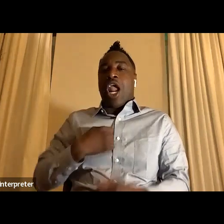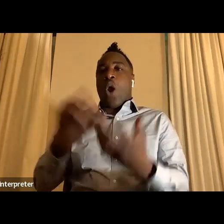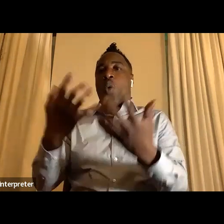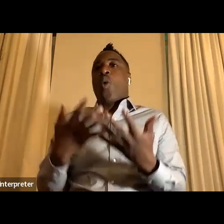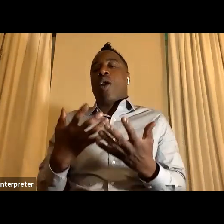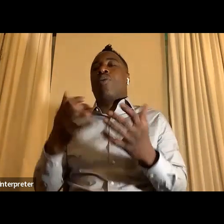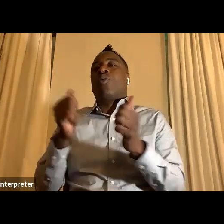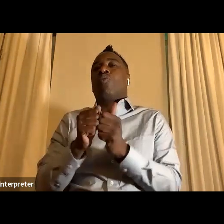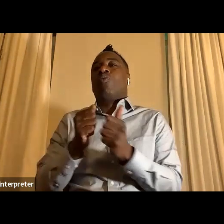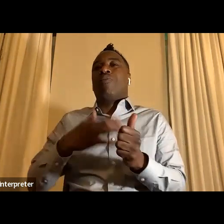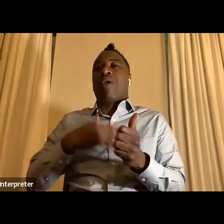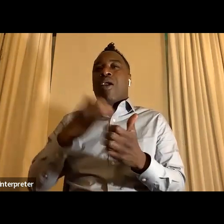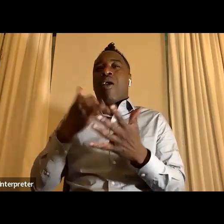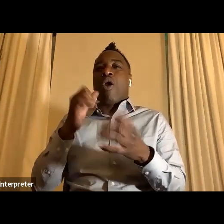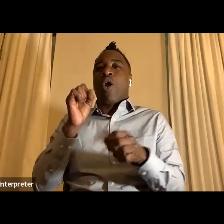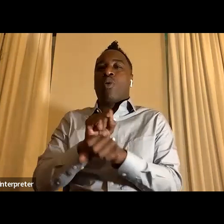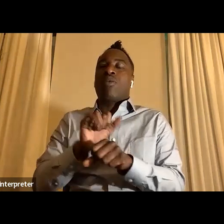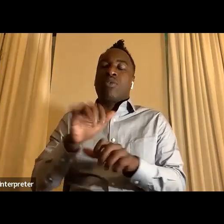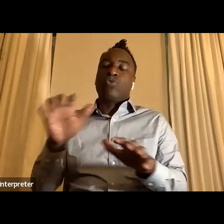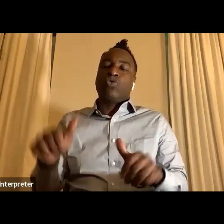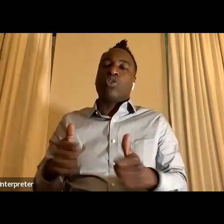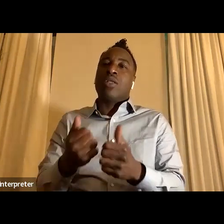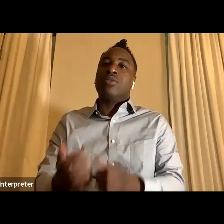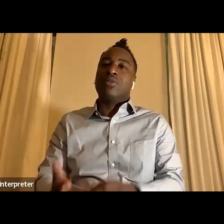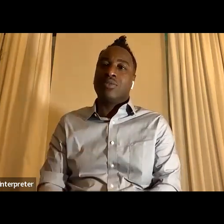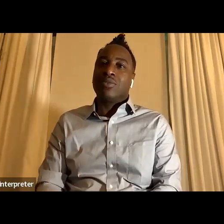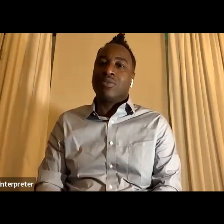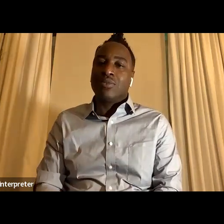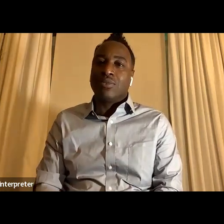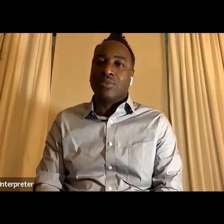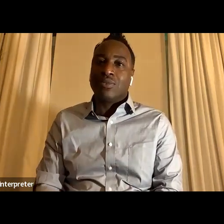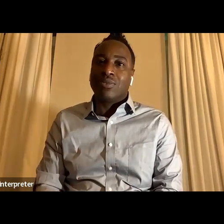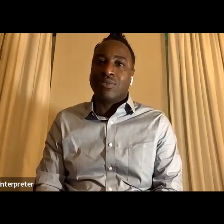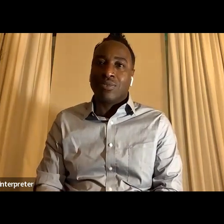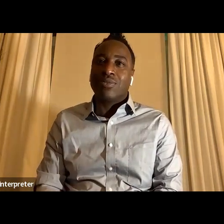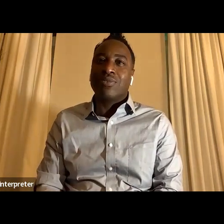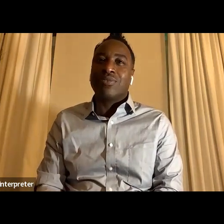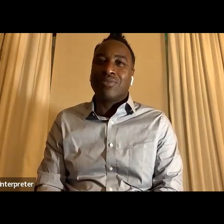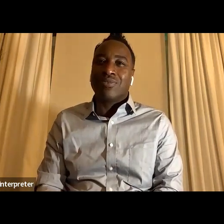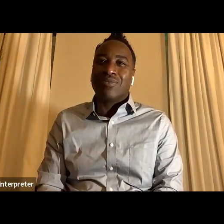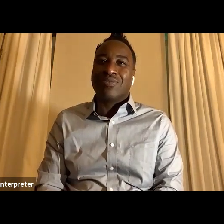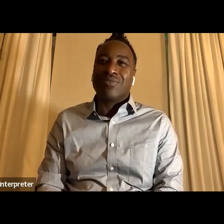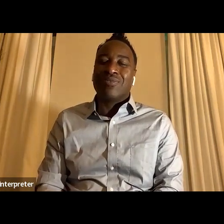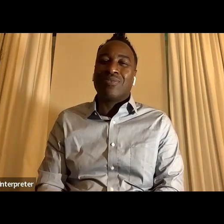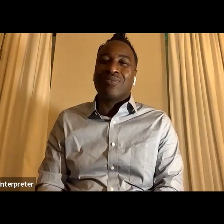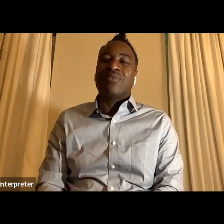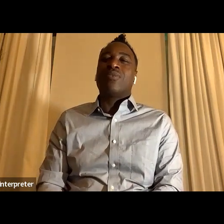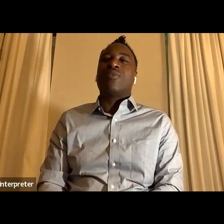Yeah, that's a bit of a challenge. Yeah, yeah, I really agree with that. The writing part, I don't know.